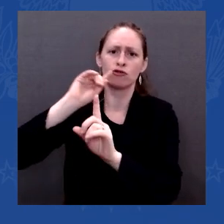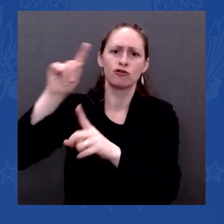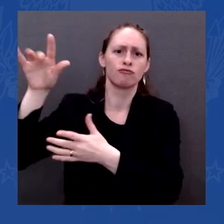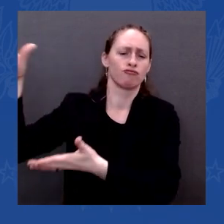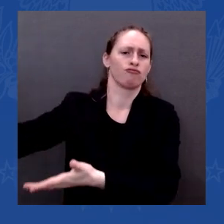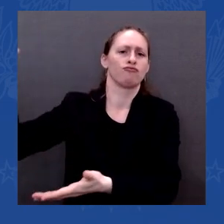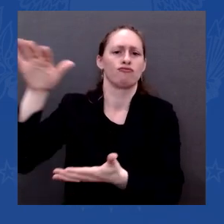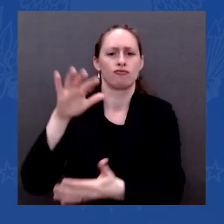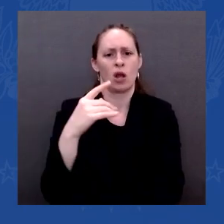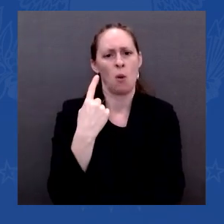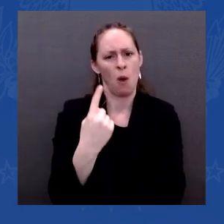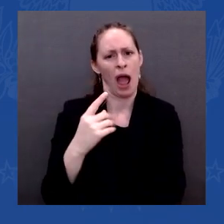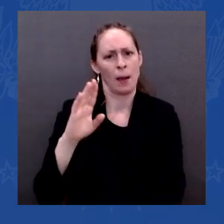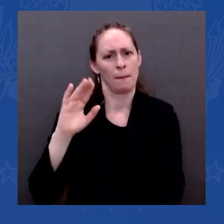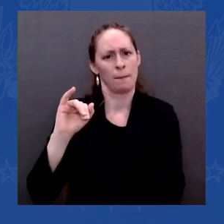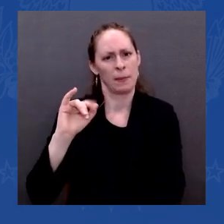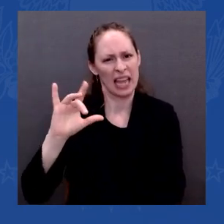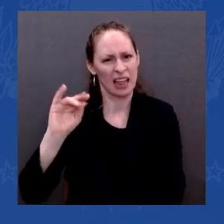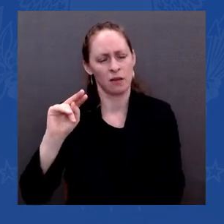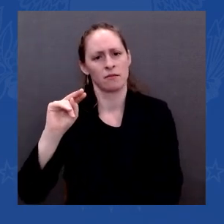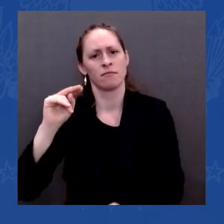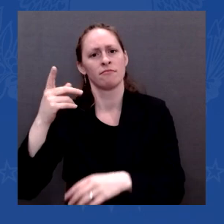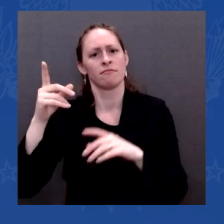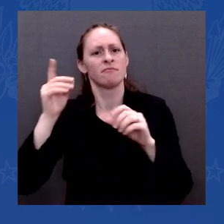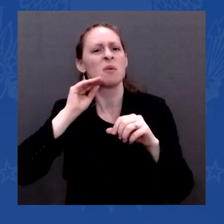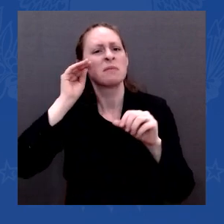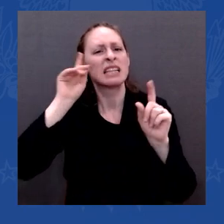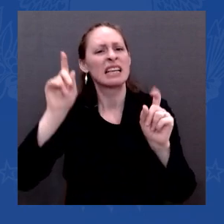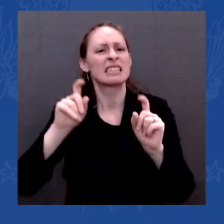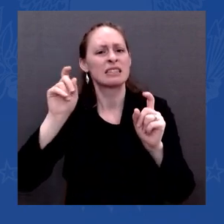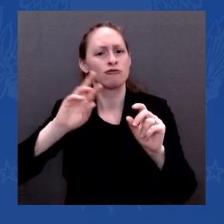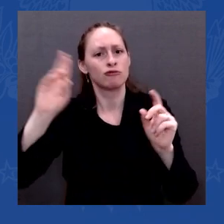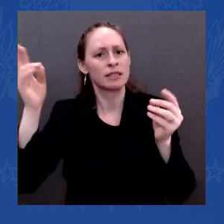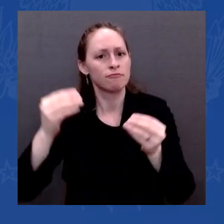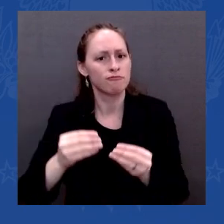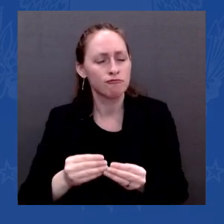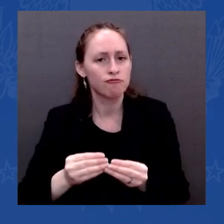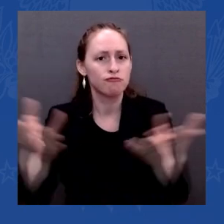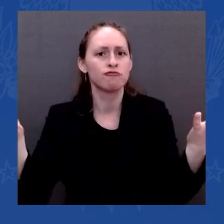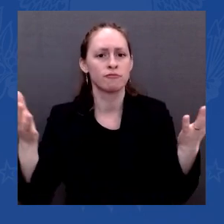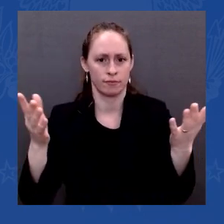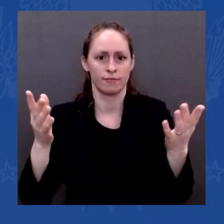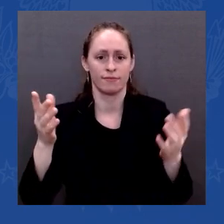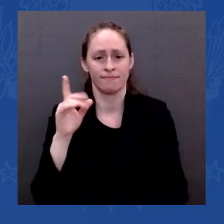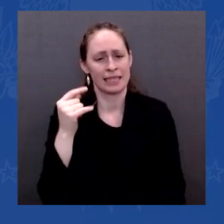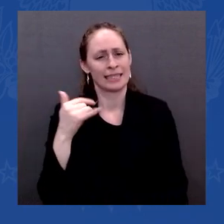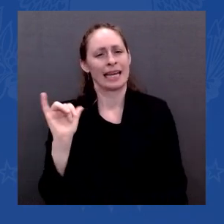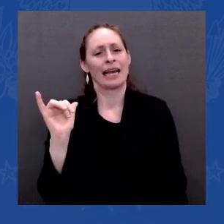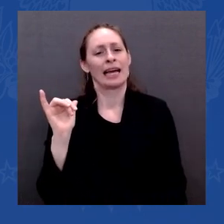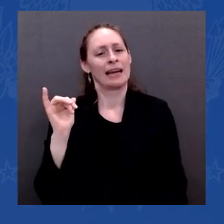And we still face tremendous challenges, though. But together, we’ve proven that we can get big things done in this country.